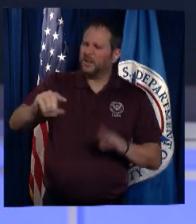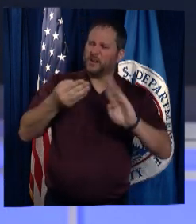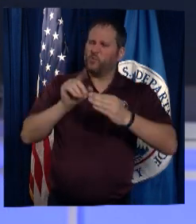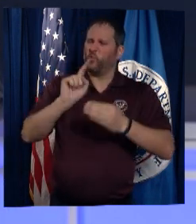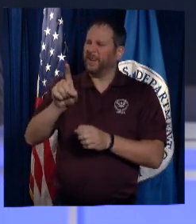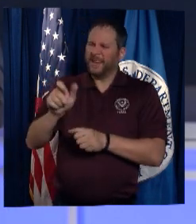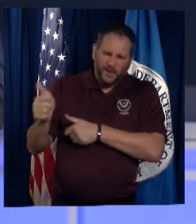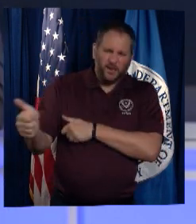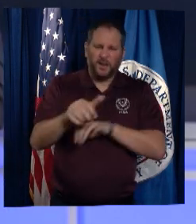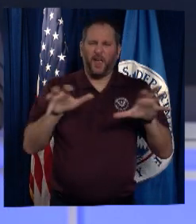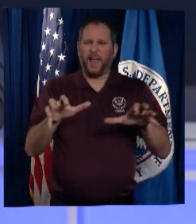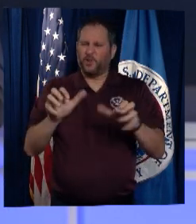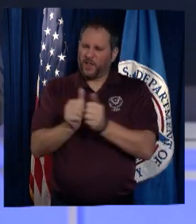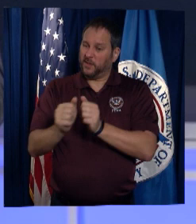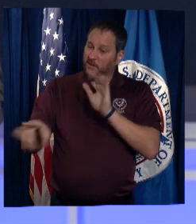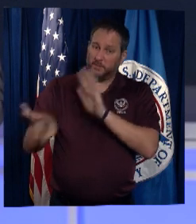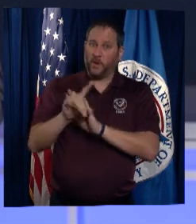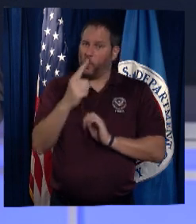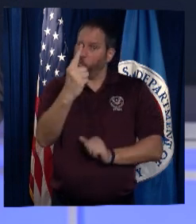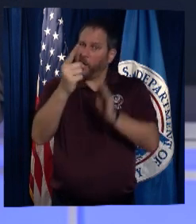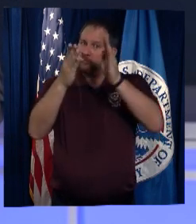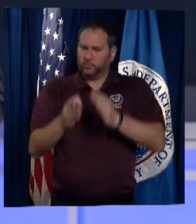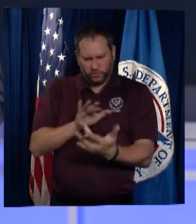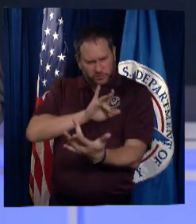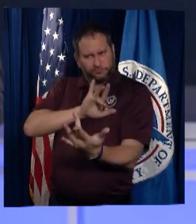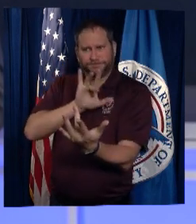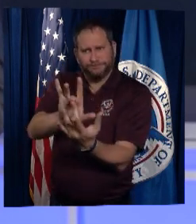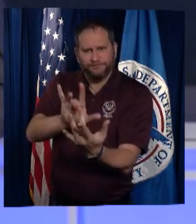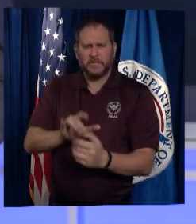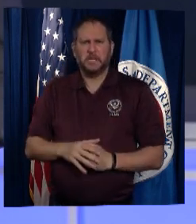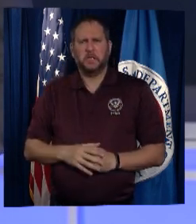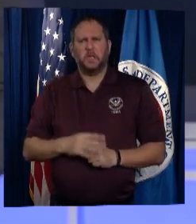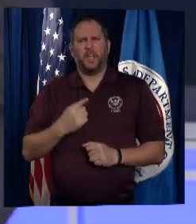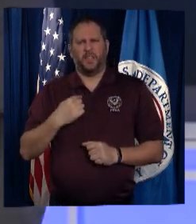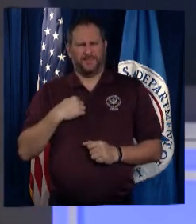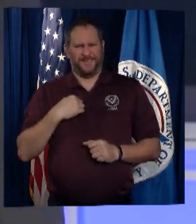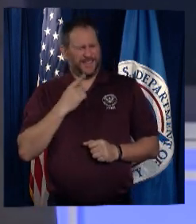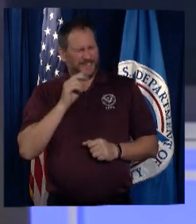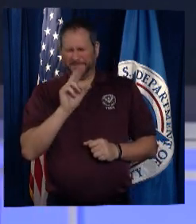counties represented in this room. In a disaster, which one of you is in charge?"